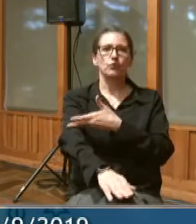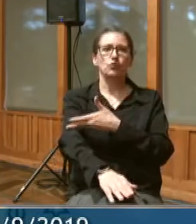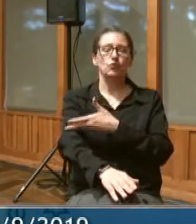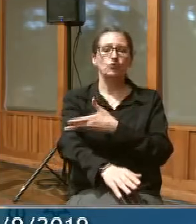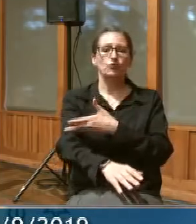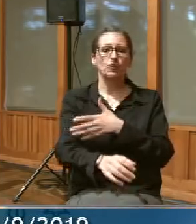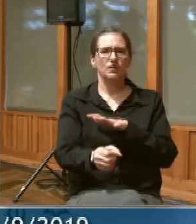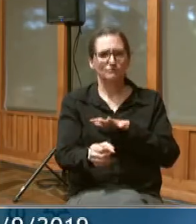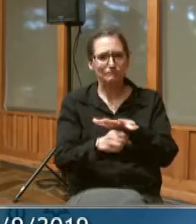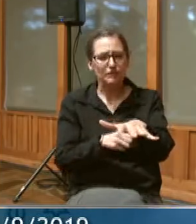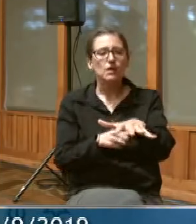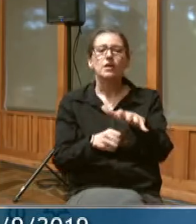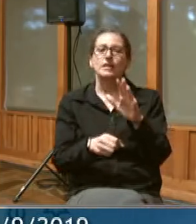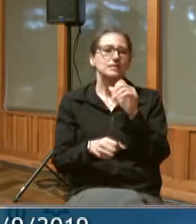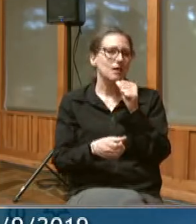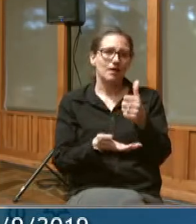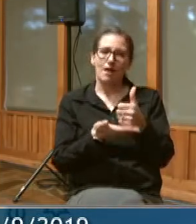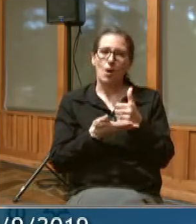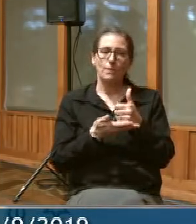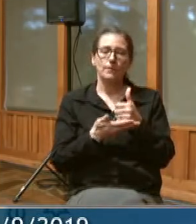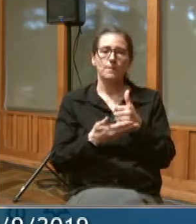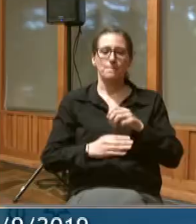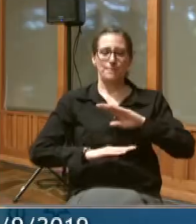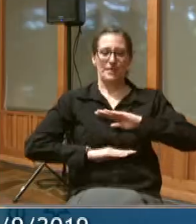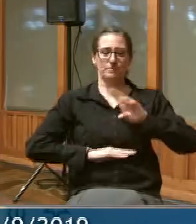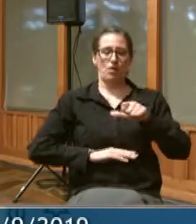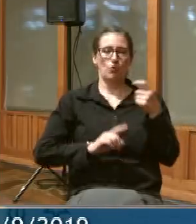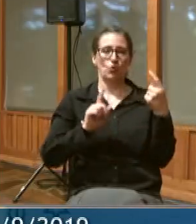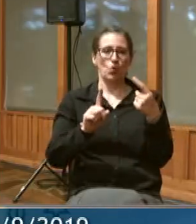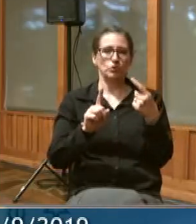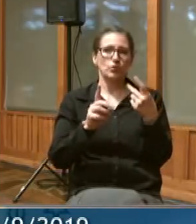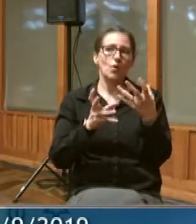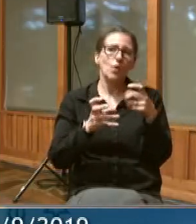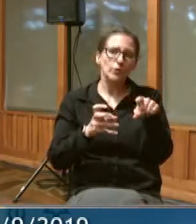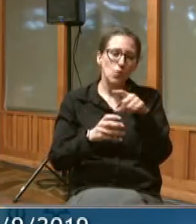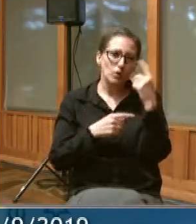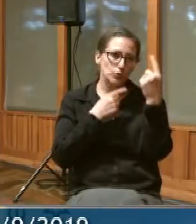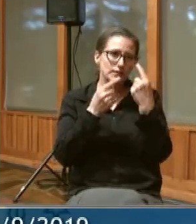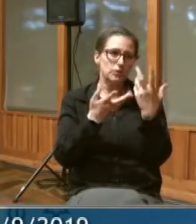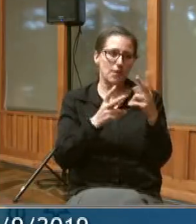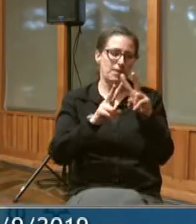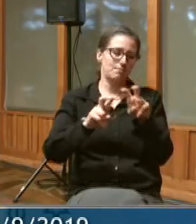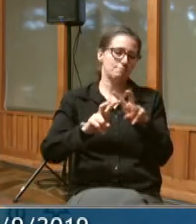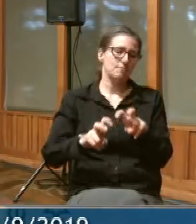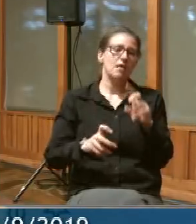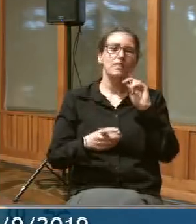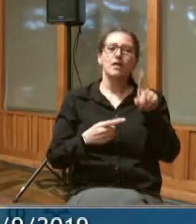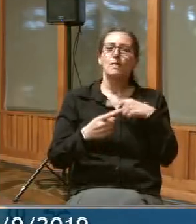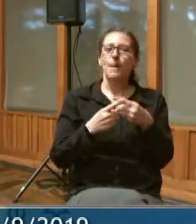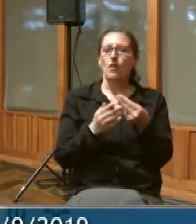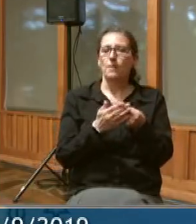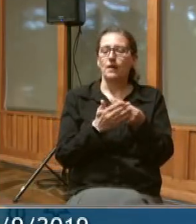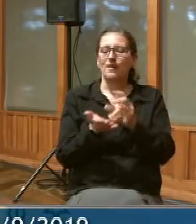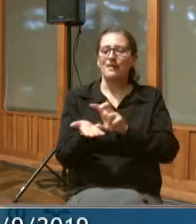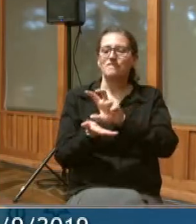AS IT IS ADDING MORE PARKING IN THE CENTRAL CITY WILL NOT HELP WITH CONGESTION AND WON'T HELP MEET OUR OTHER GOALS.